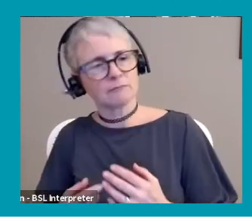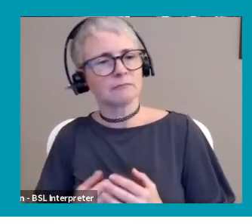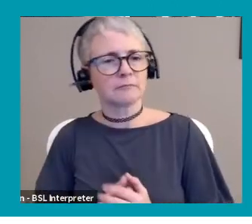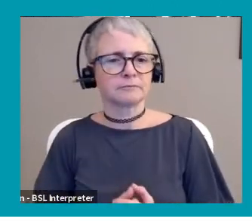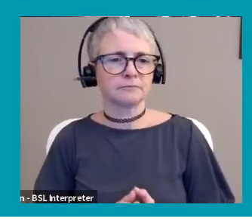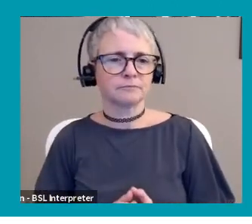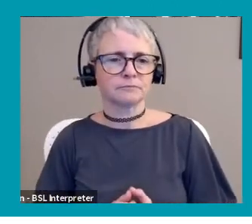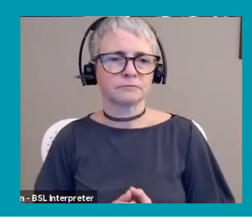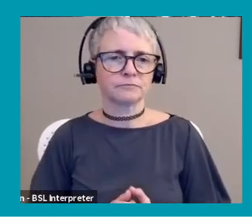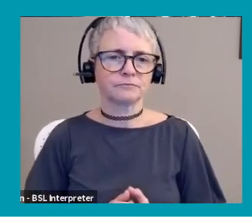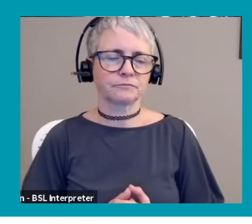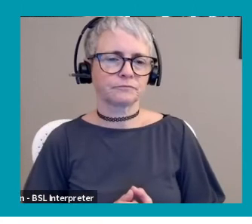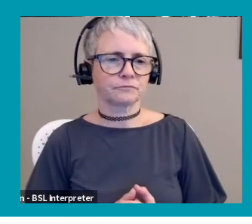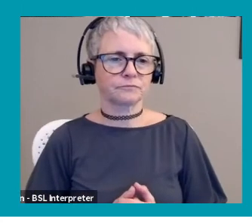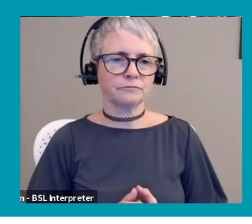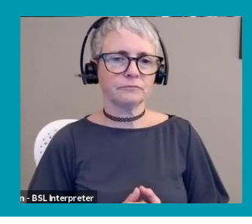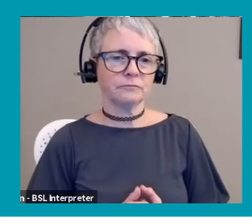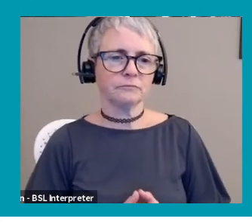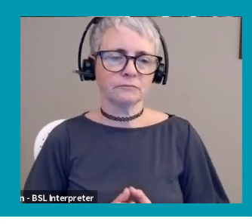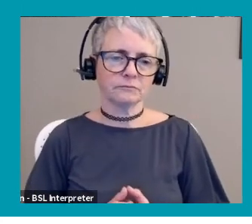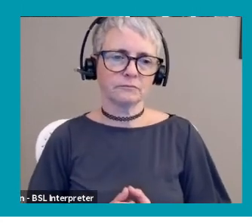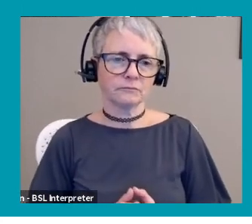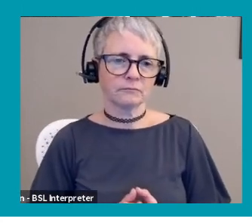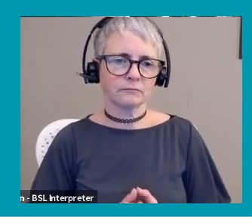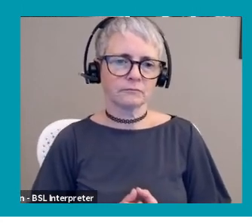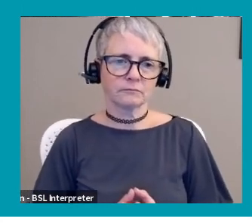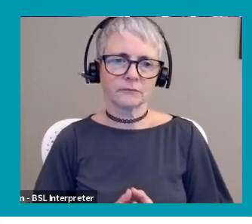these are the sorts of things that you're going to want to be looking for when your searching for